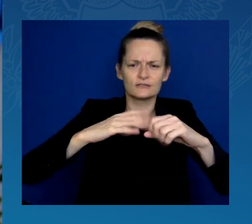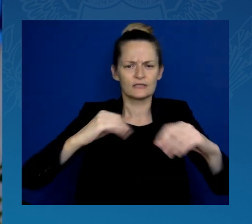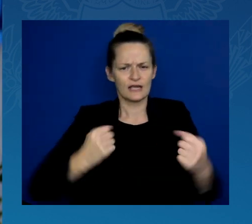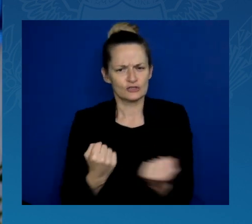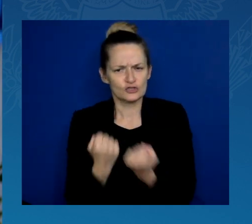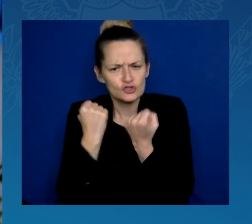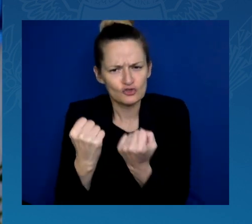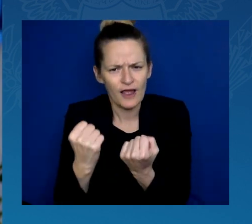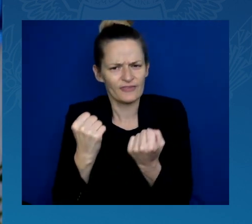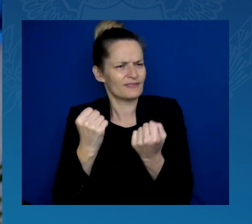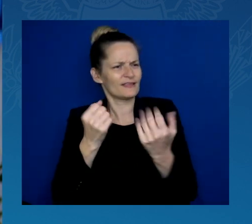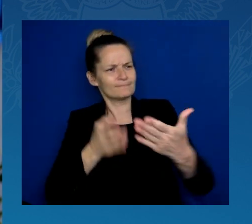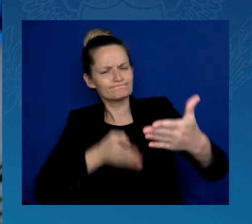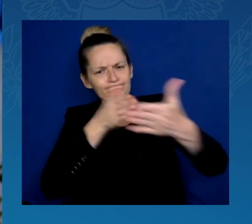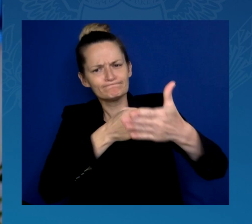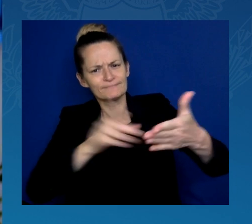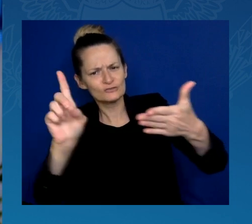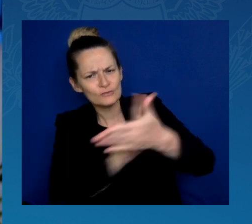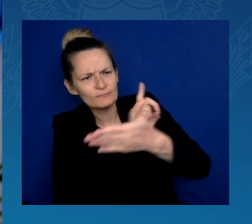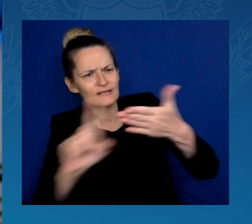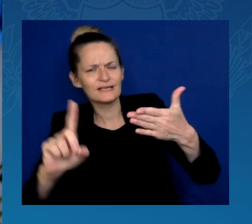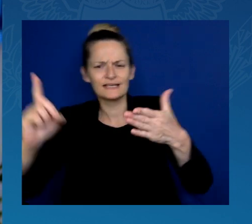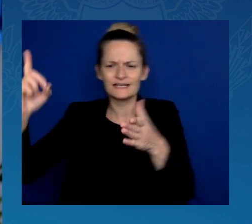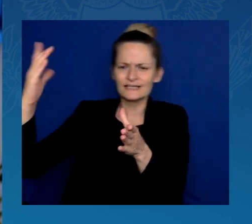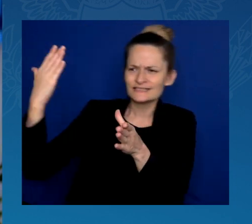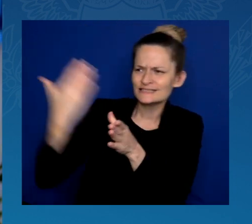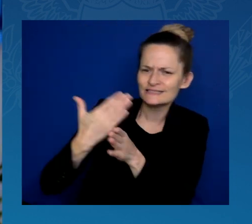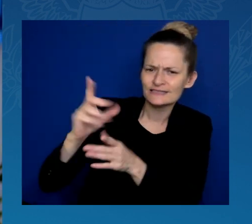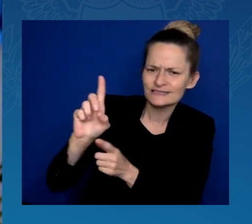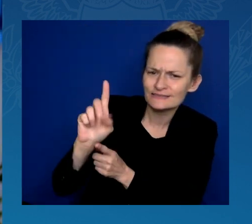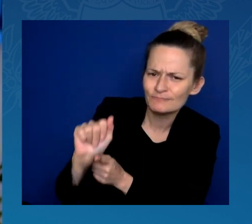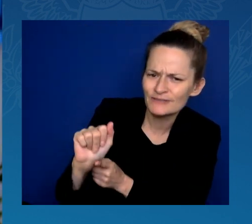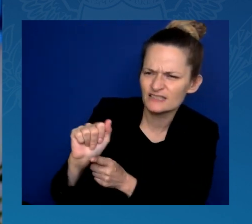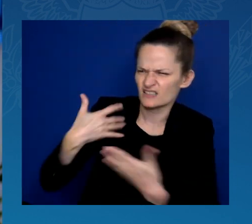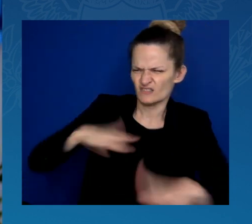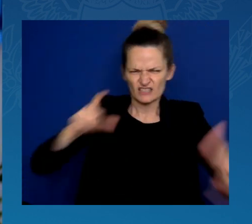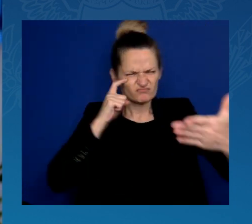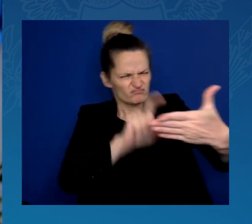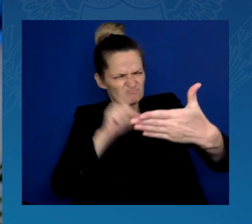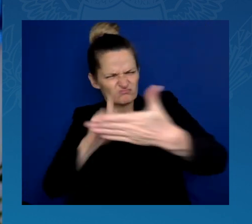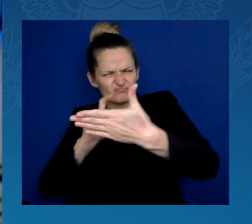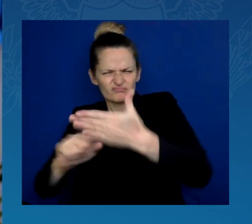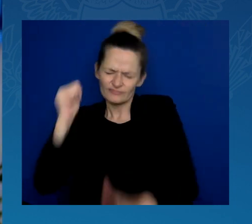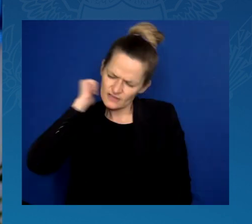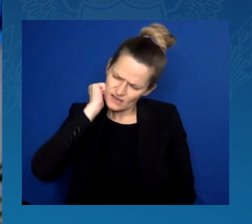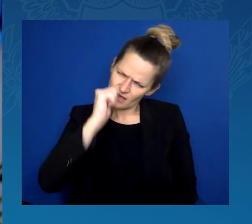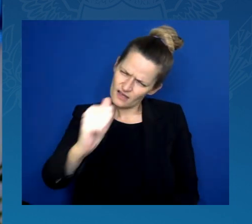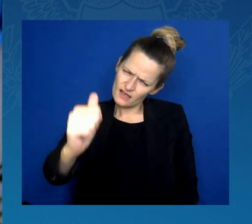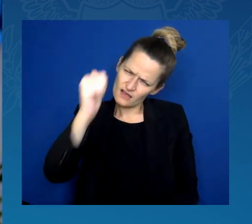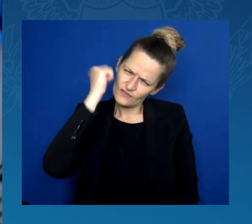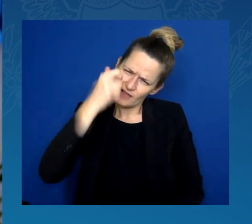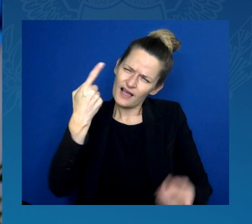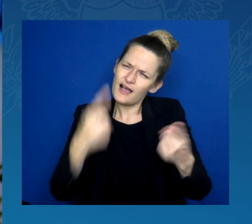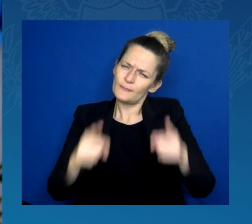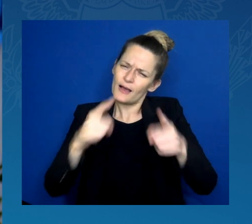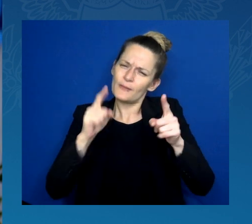And every day -- I see it; I'm traveling our country -- every day, you are fighting to make sure